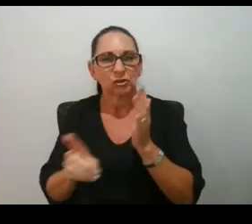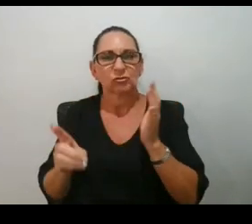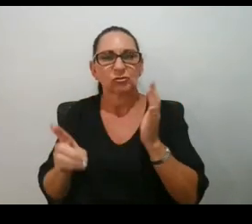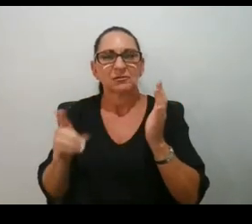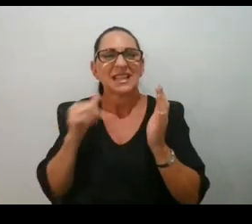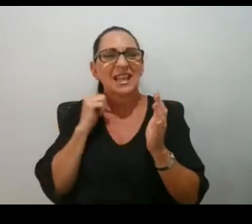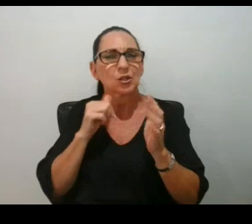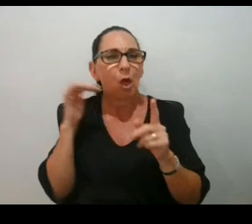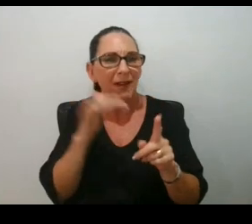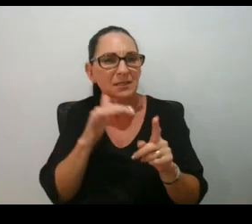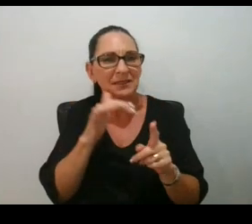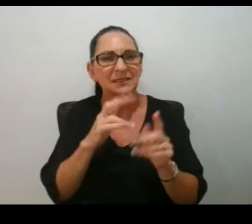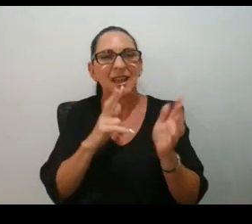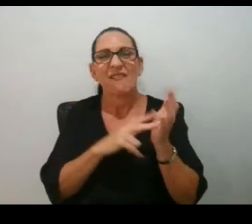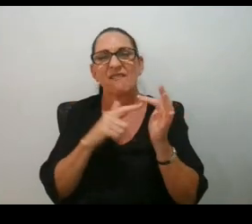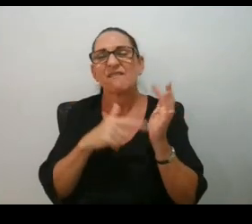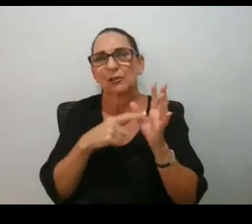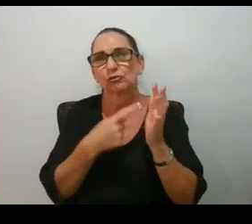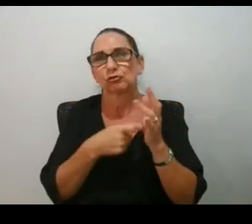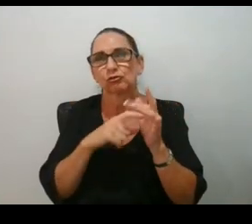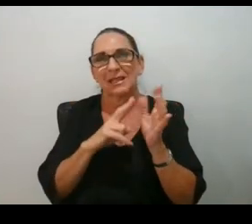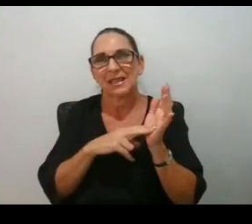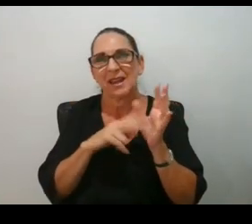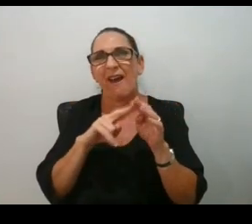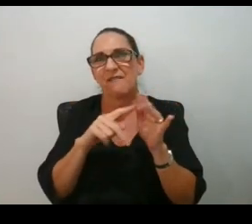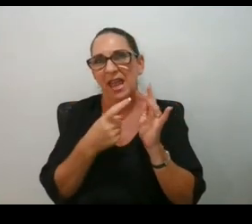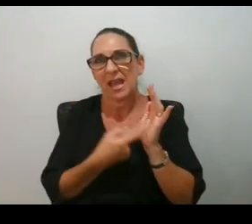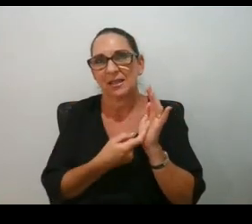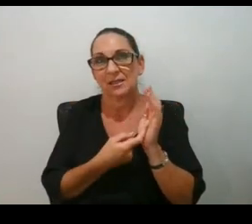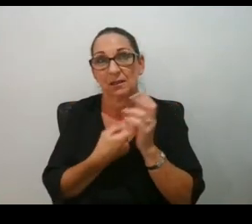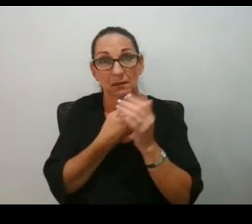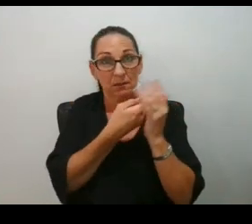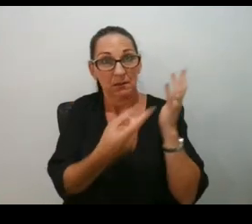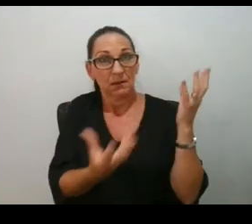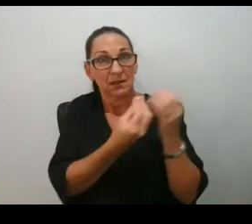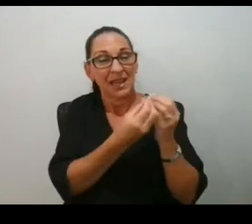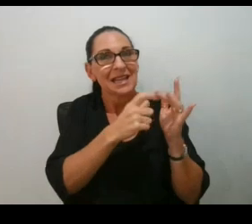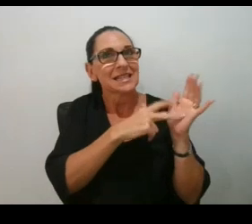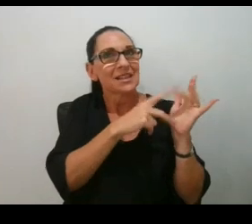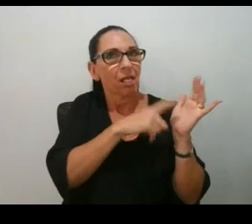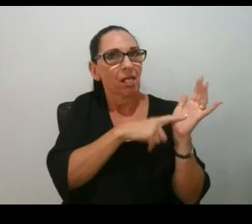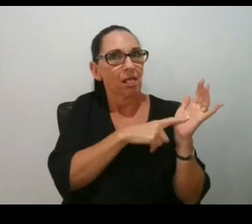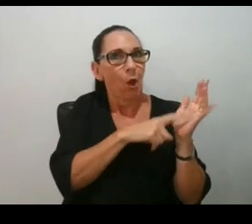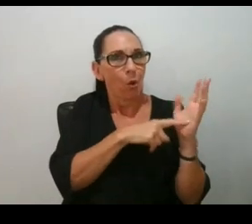Affairs so that work takes place in our civil law section and they do a lot of CPD so if you're